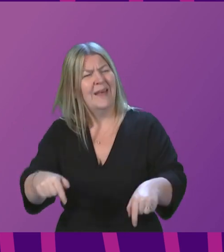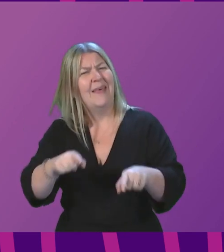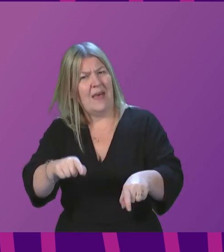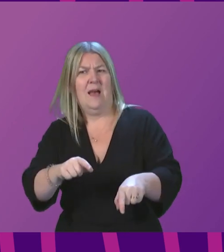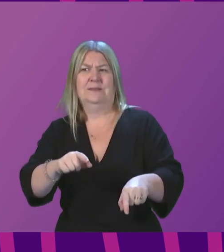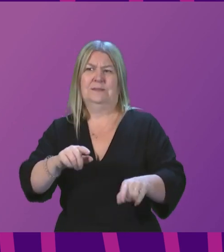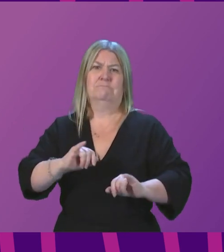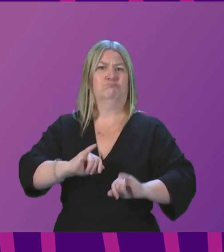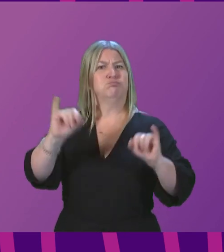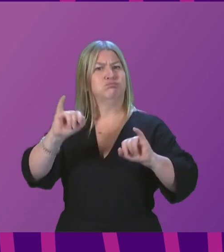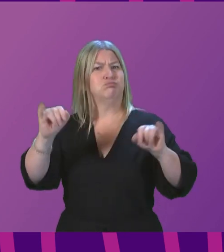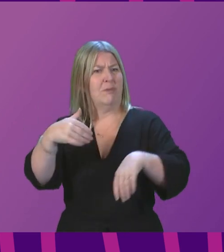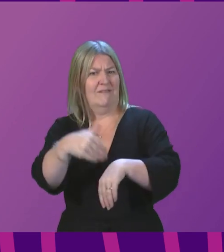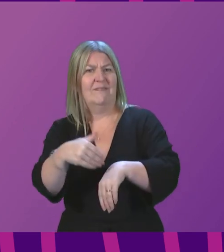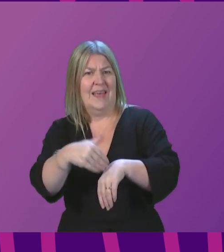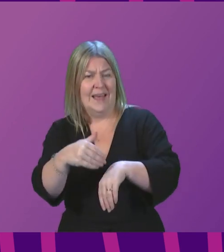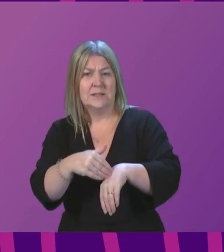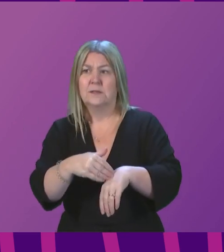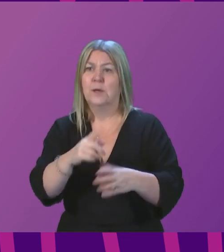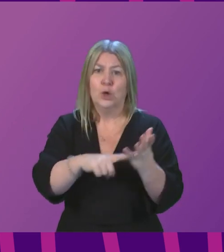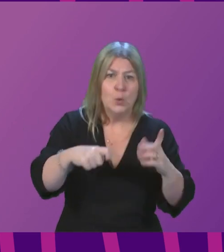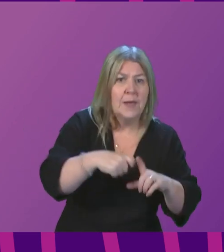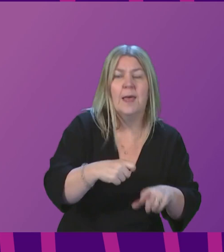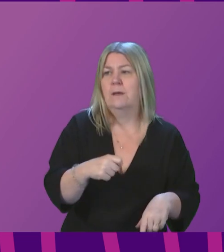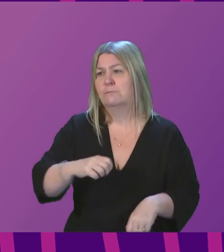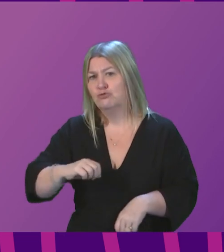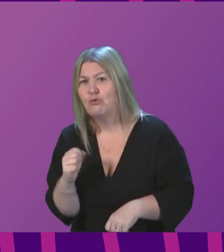and individuals across Scotland, the UK, Europe and the entire world.